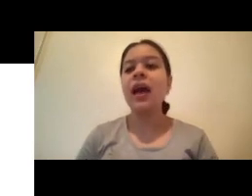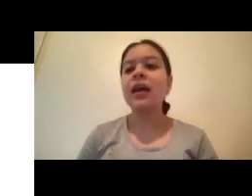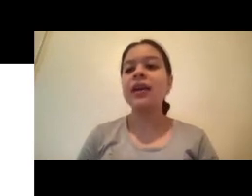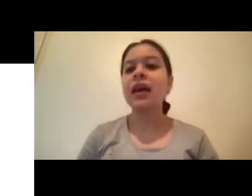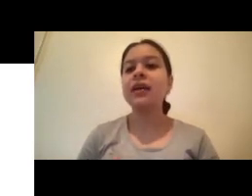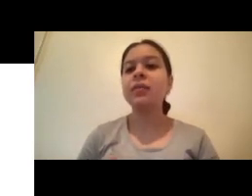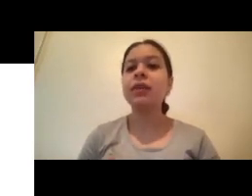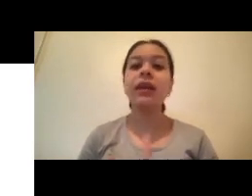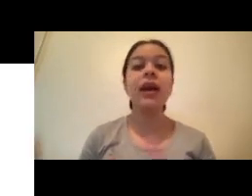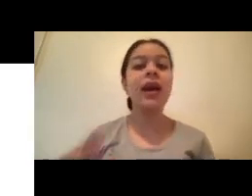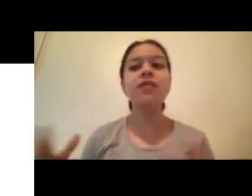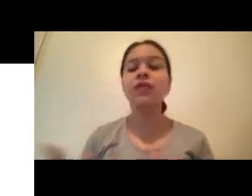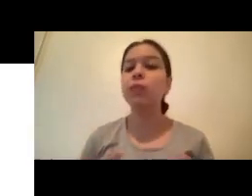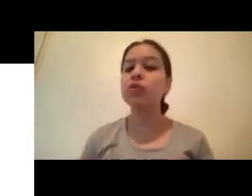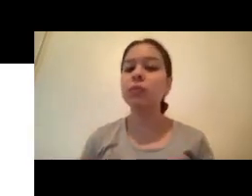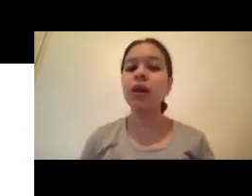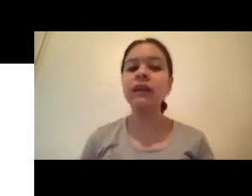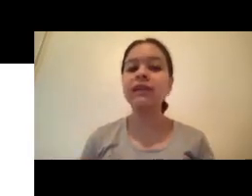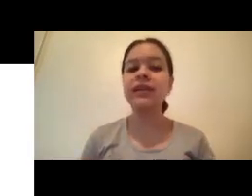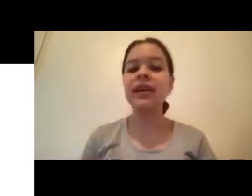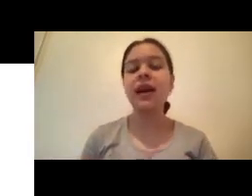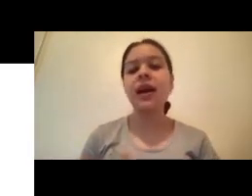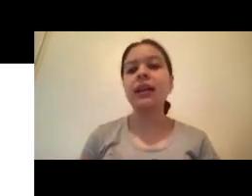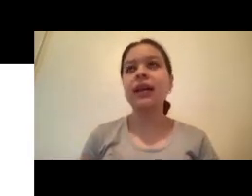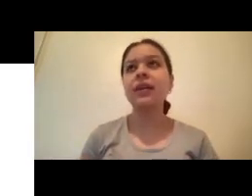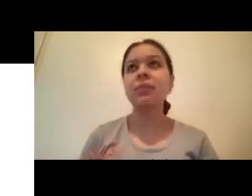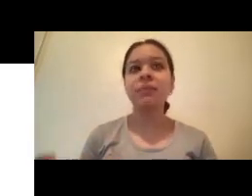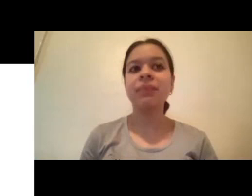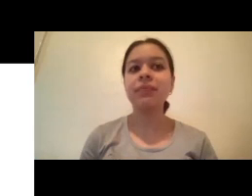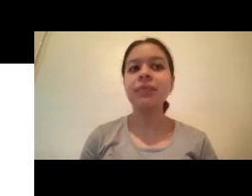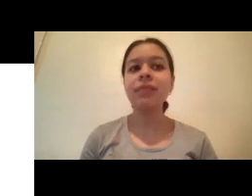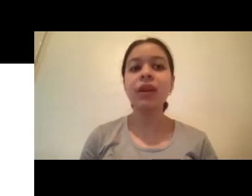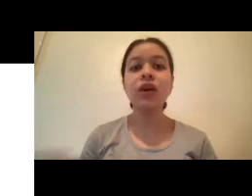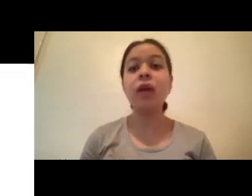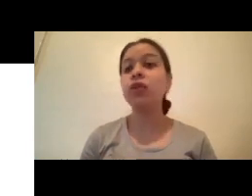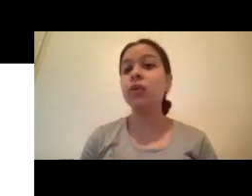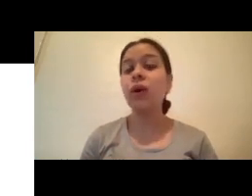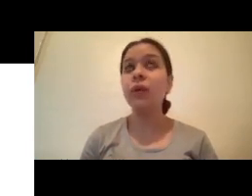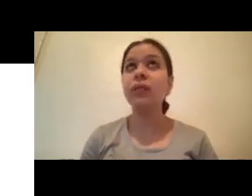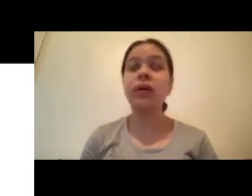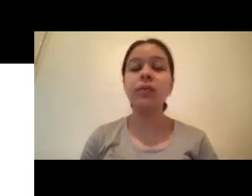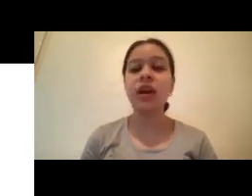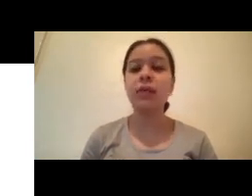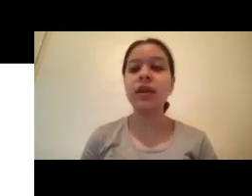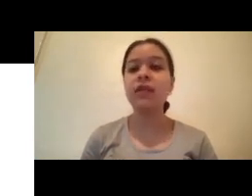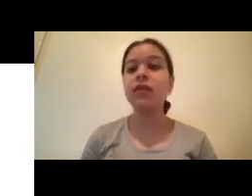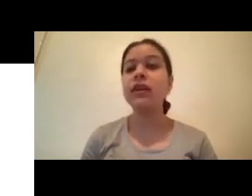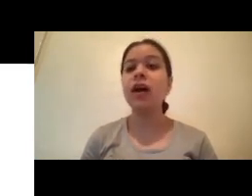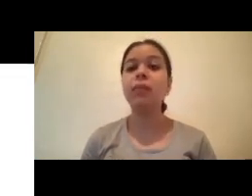and kind of be like, Hey, I have this open door policy like you're I'm you're always welcome to come in if you need help.